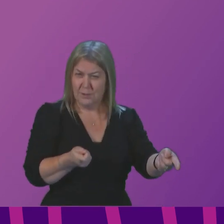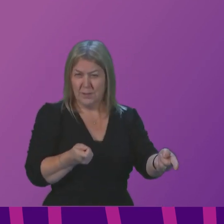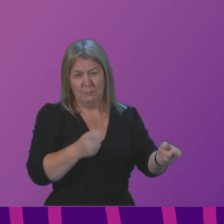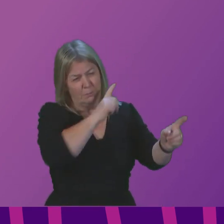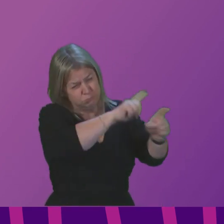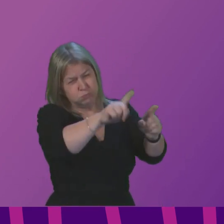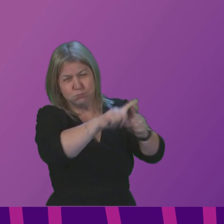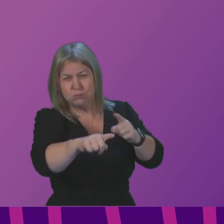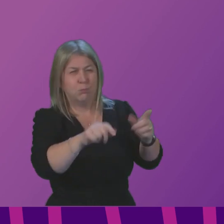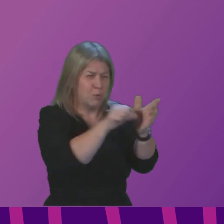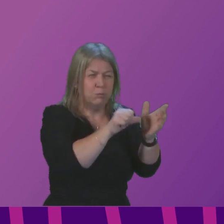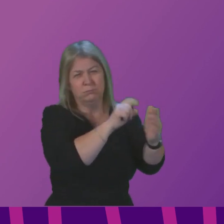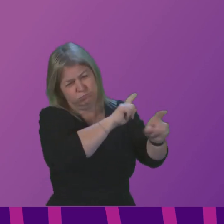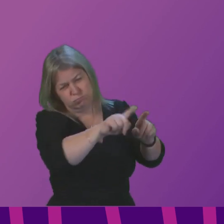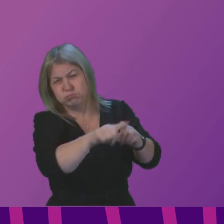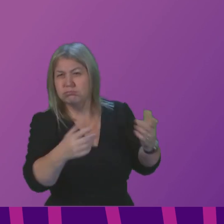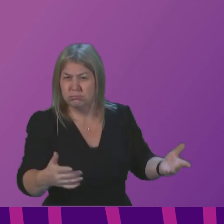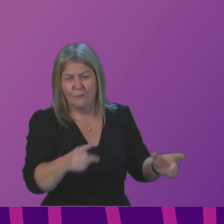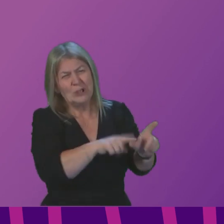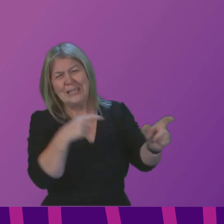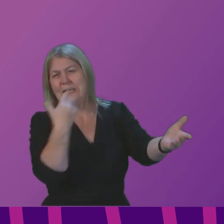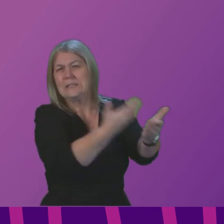been patient deaths; and staff have been bullied and silenced. There has been an independent